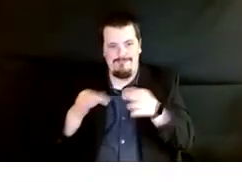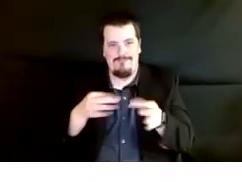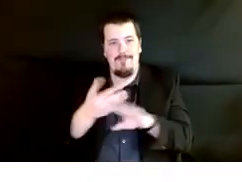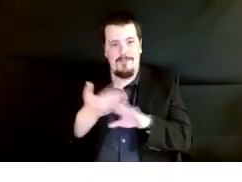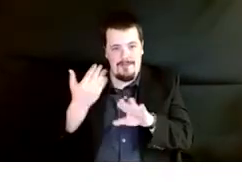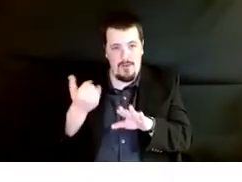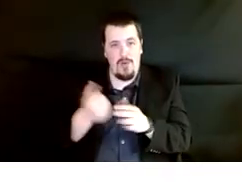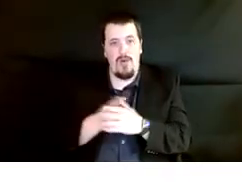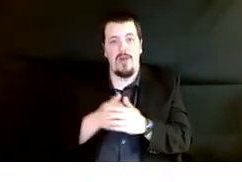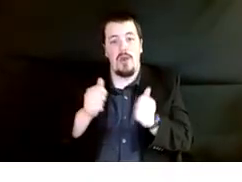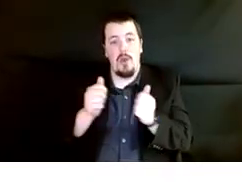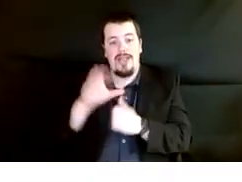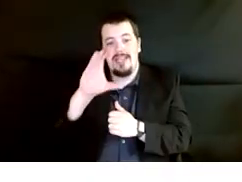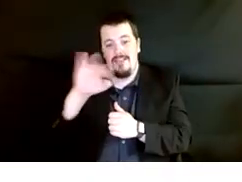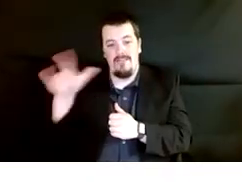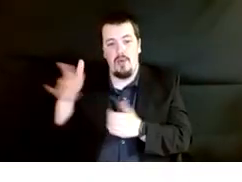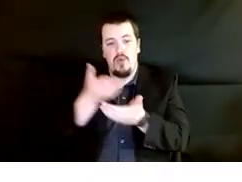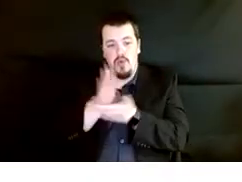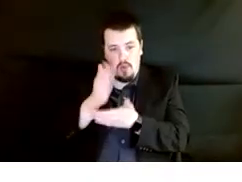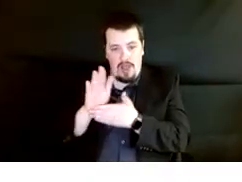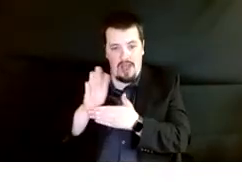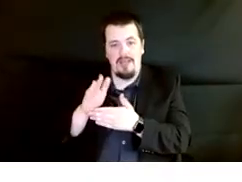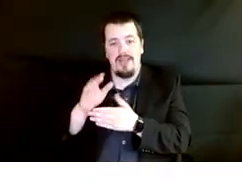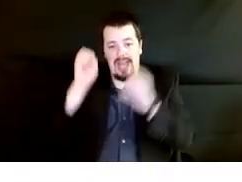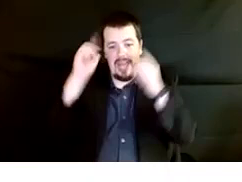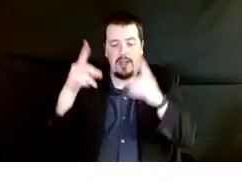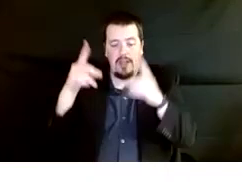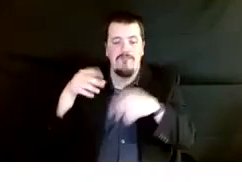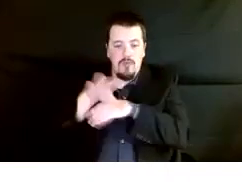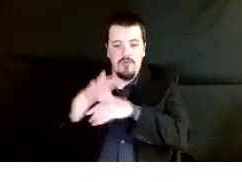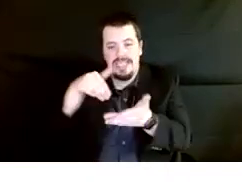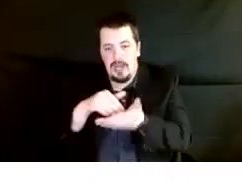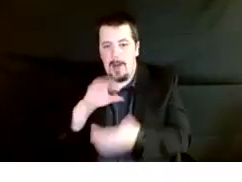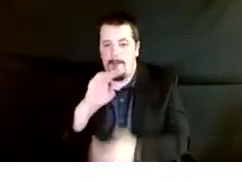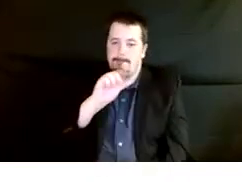with the Civil Rights Education and Enforcement Center, Martie Lafferty, Disability Rights Tennessee